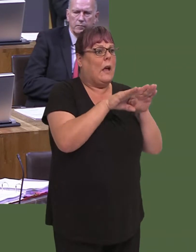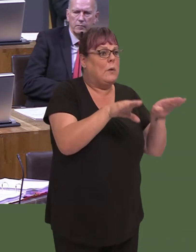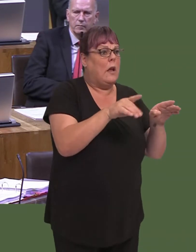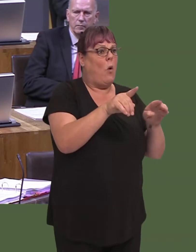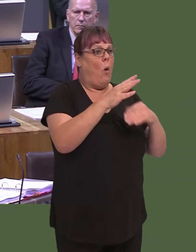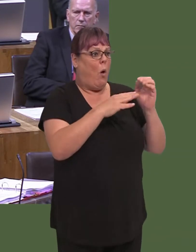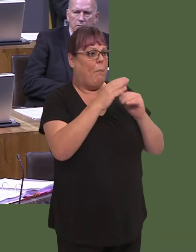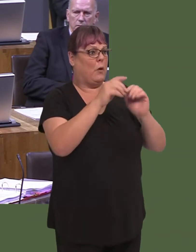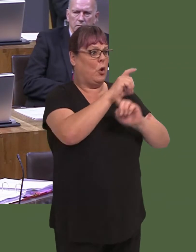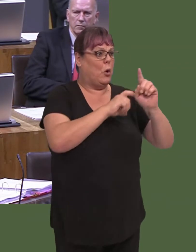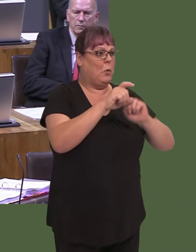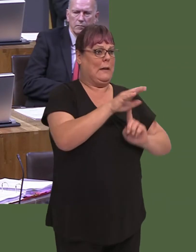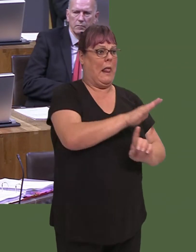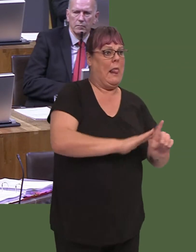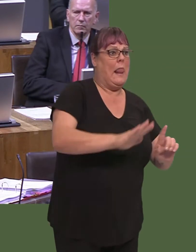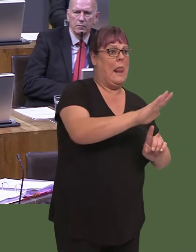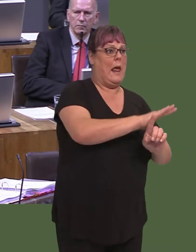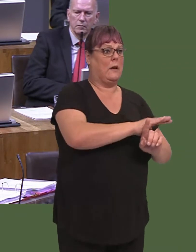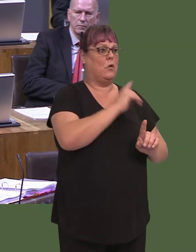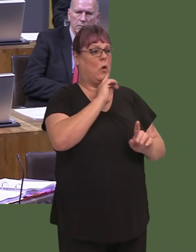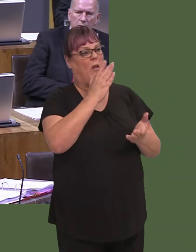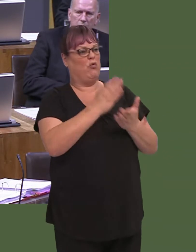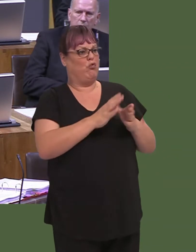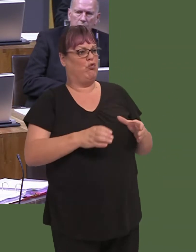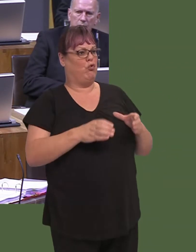running the estate itself in order to keep the prices down.